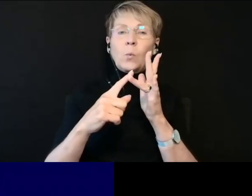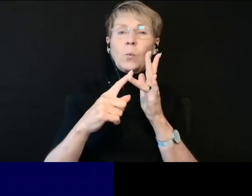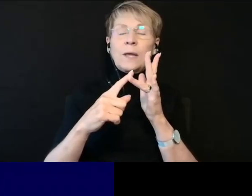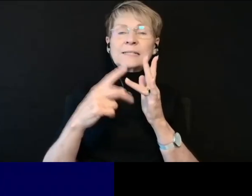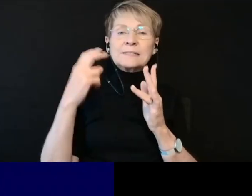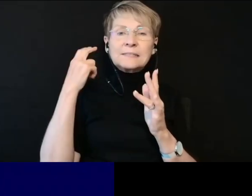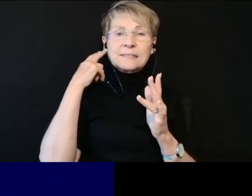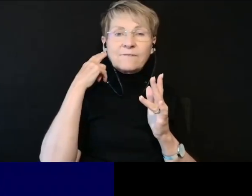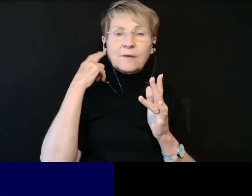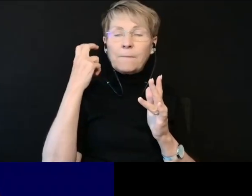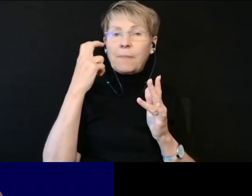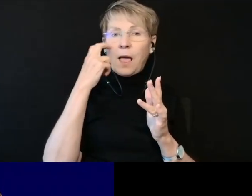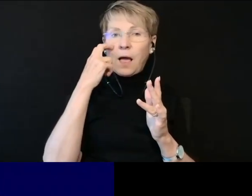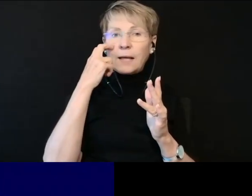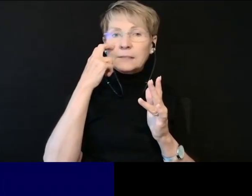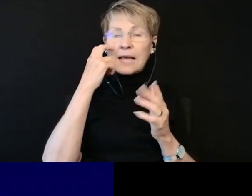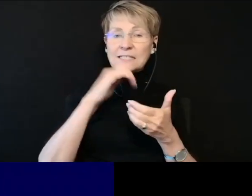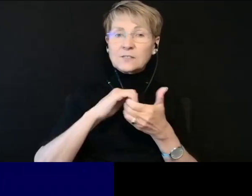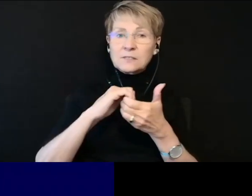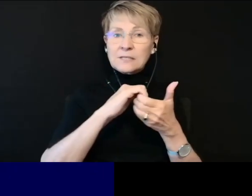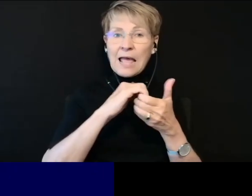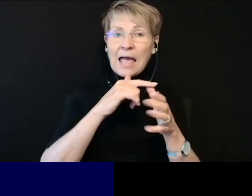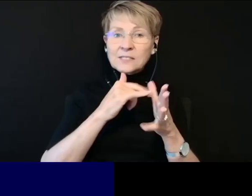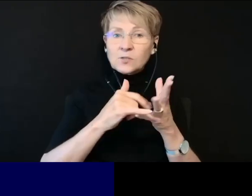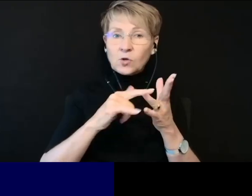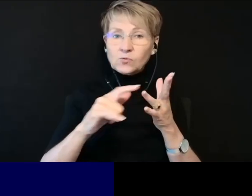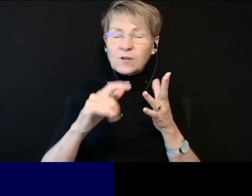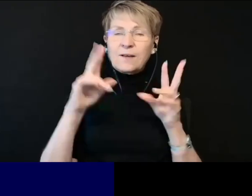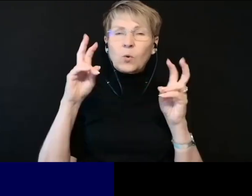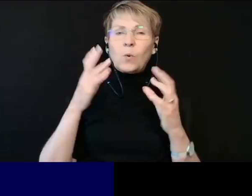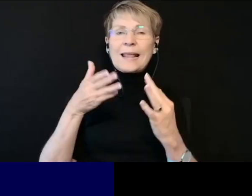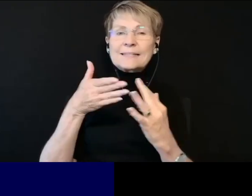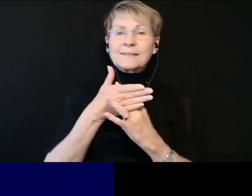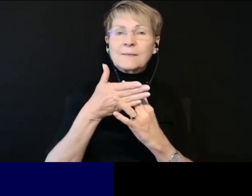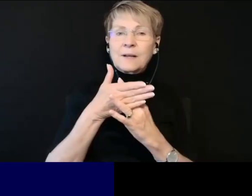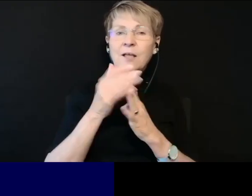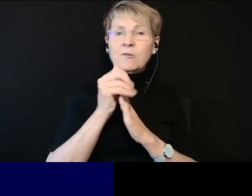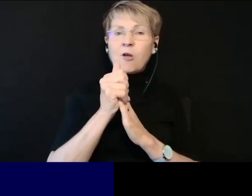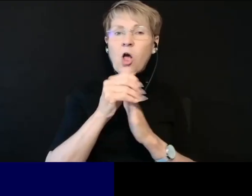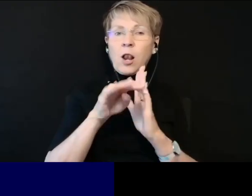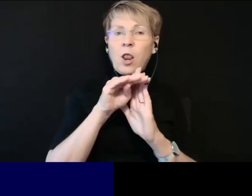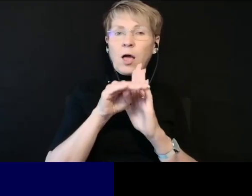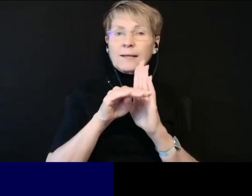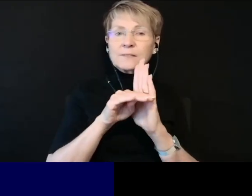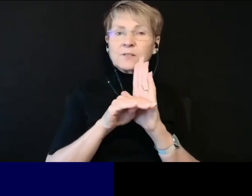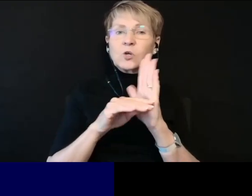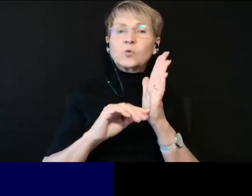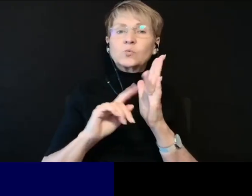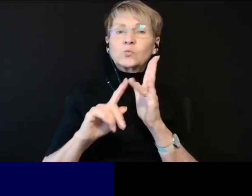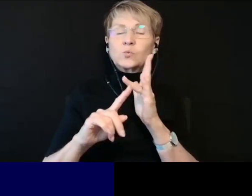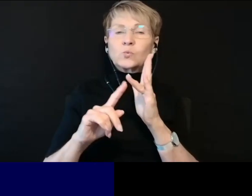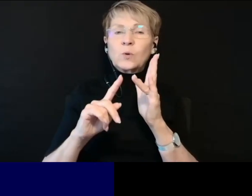it called…Accessibility Guidelines for Sensory Loss. I’ll just pull up the name on my computer.